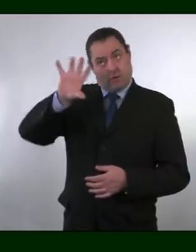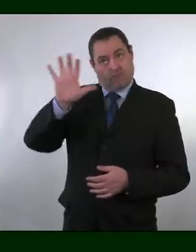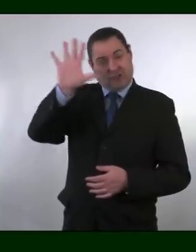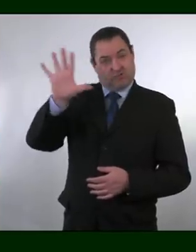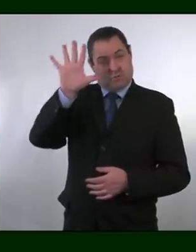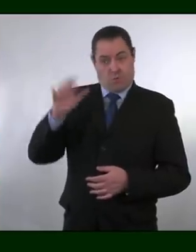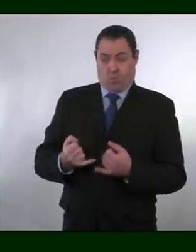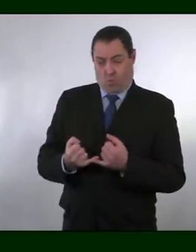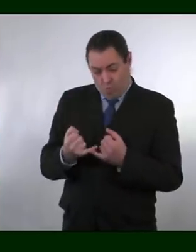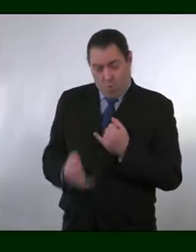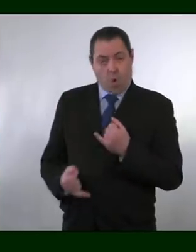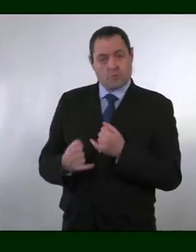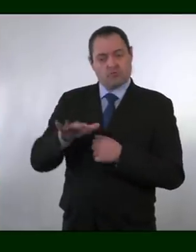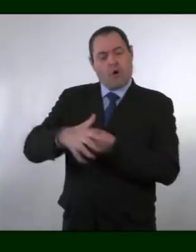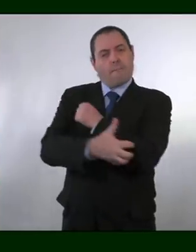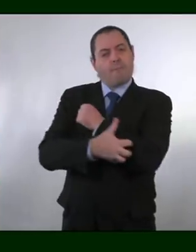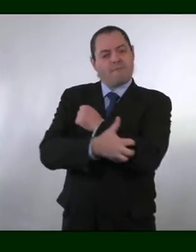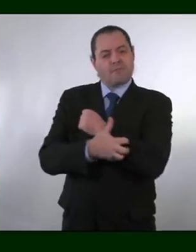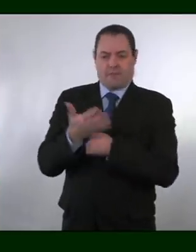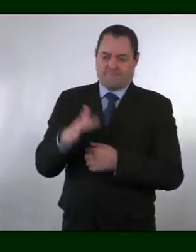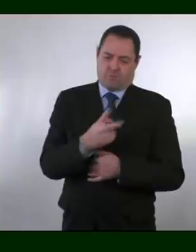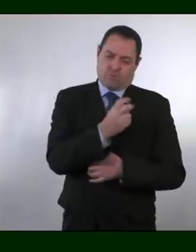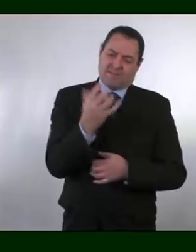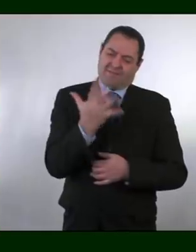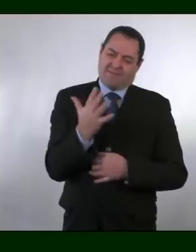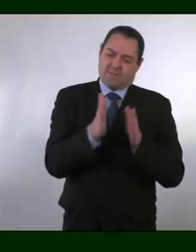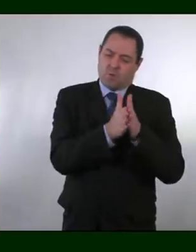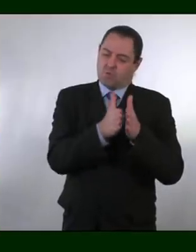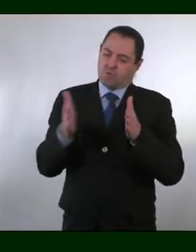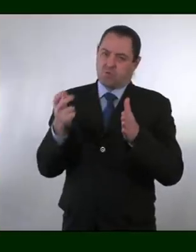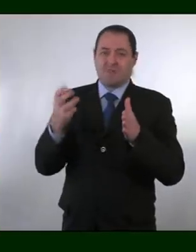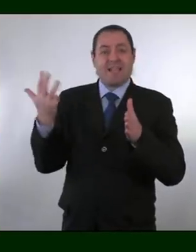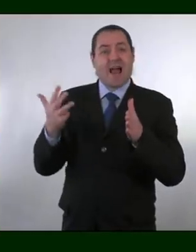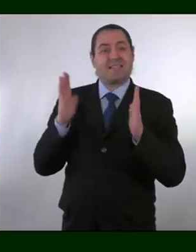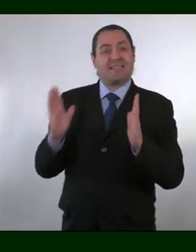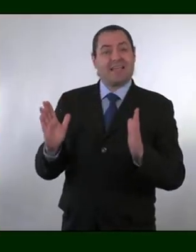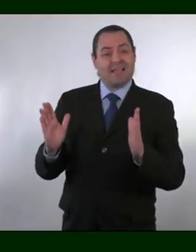increase in child poverty between 2015 and 2019, when half of children in Newcastle upon Tyne